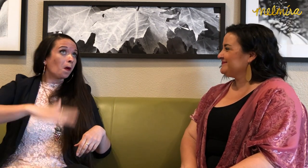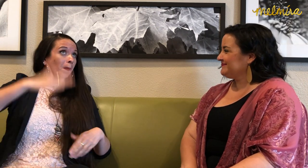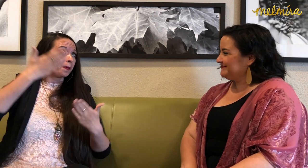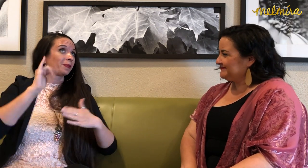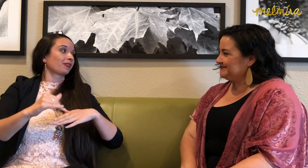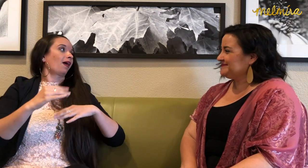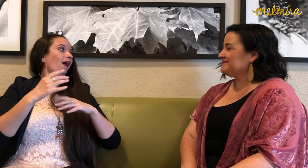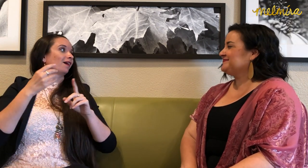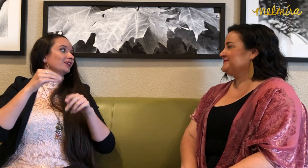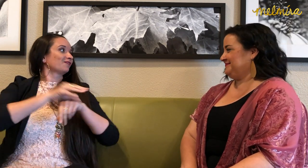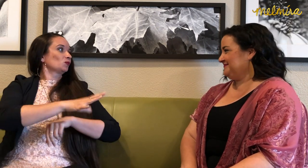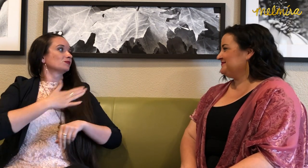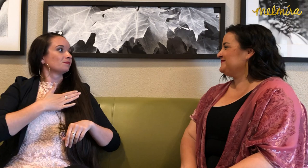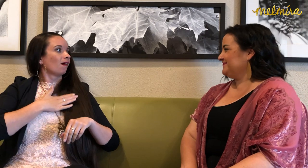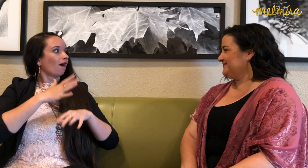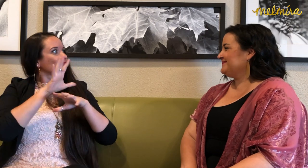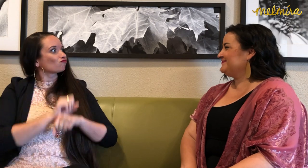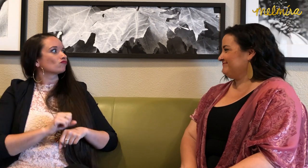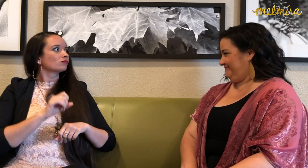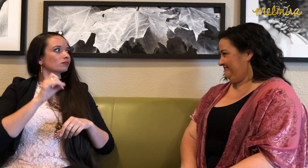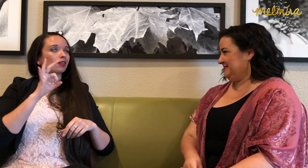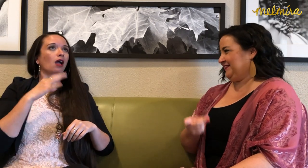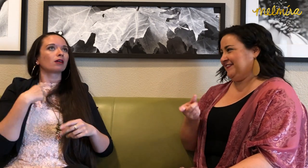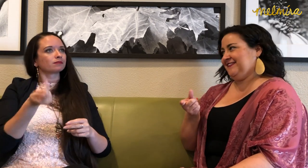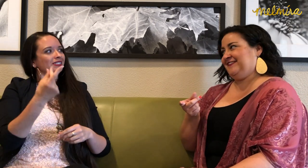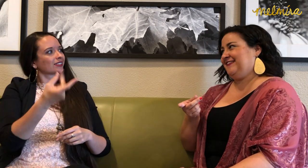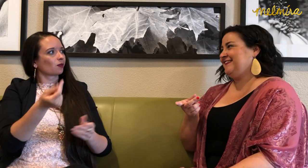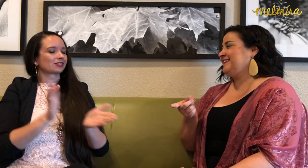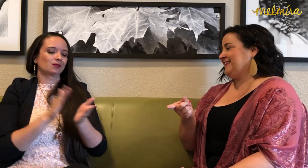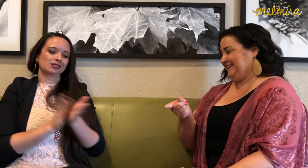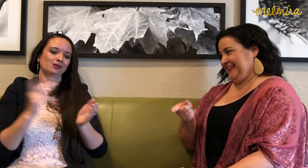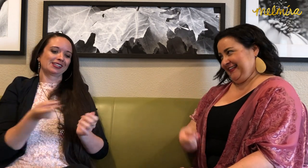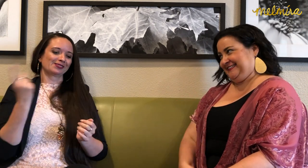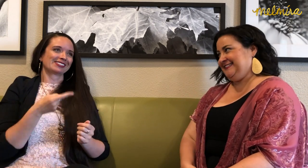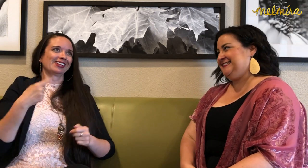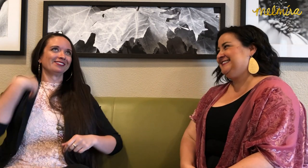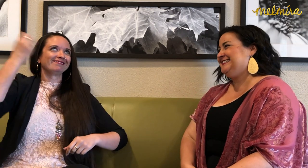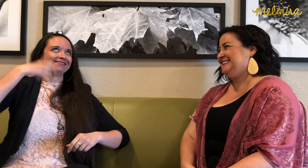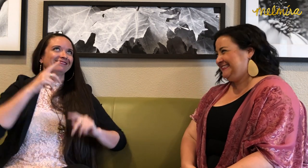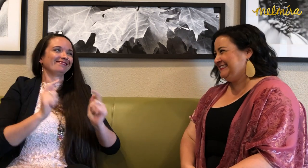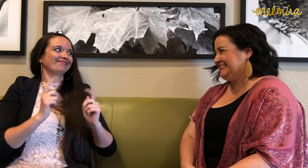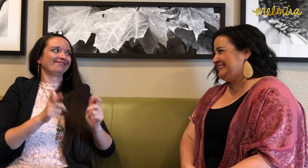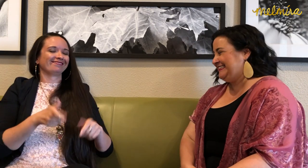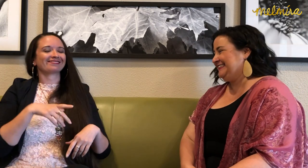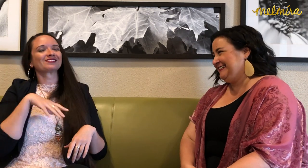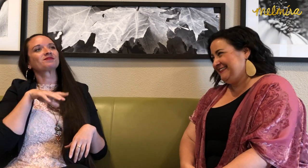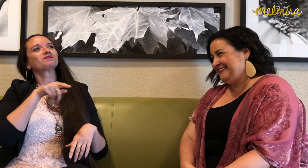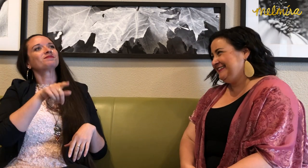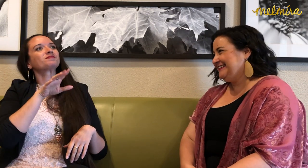I grew up in a dorm, maybe that influenced my habit of being time efficient.